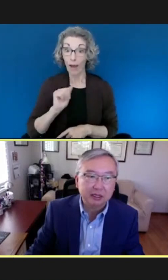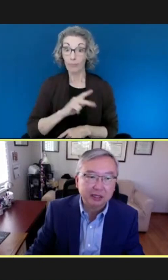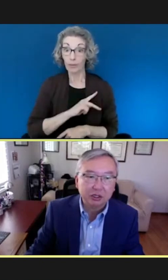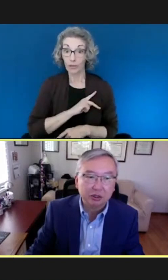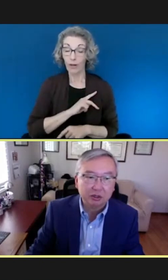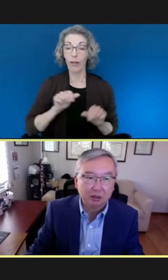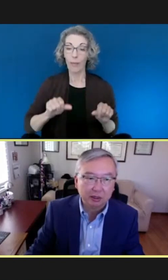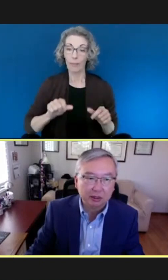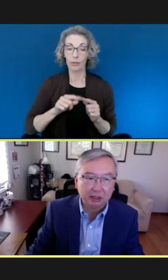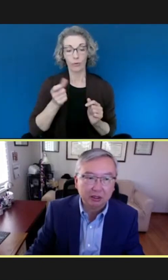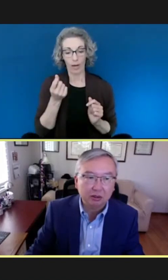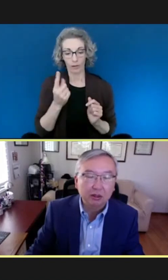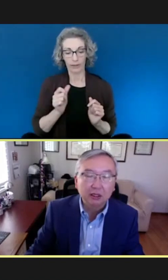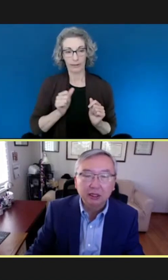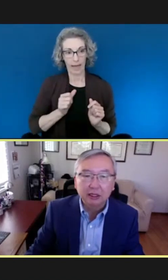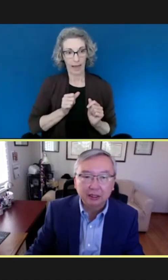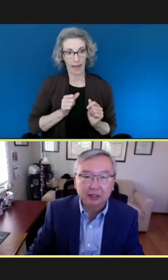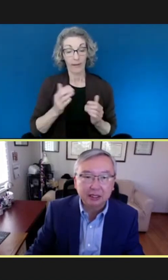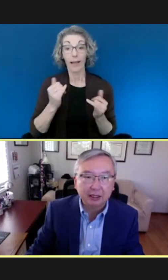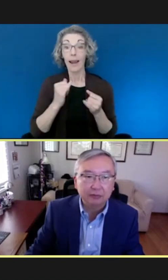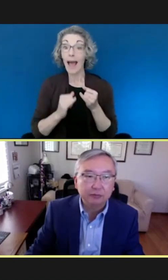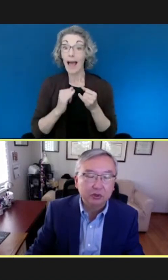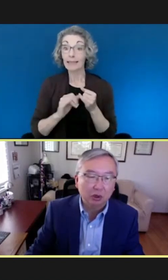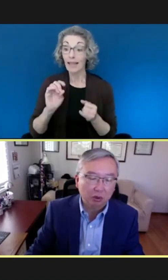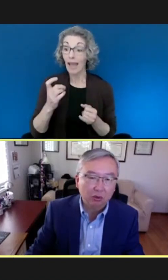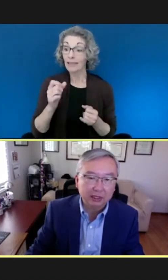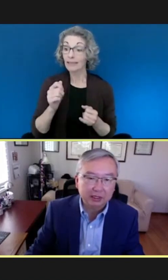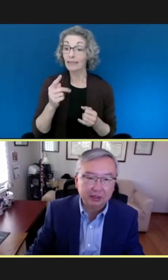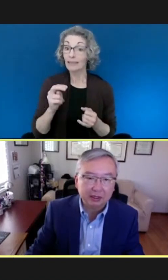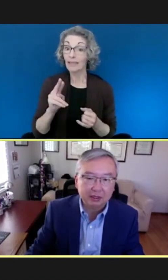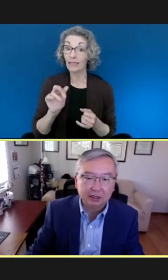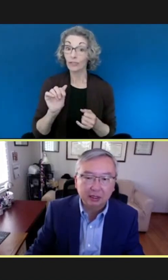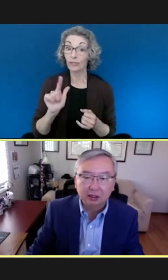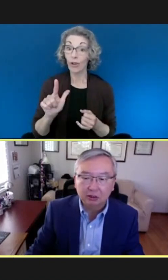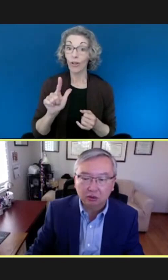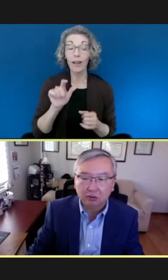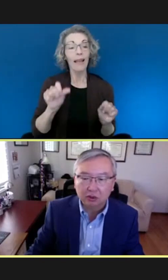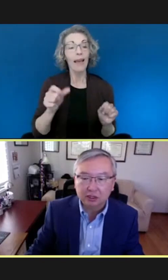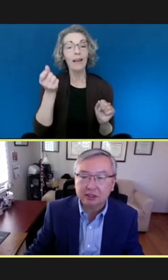Existential is the ability to understand your own existence,